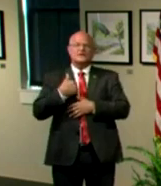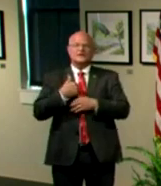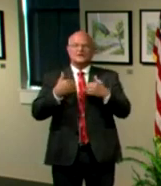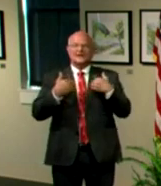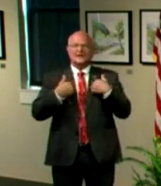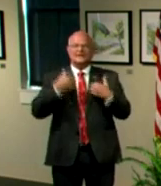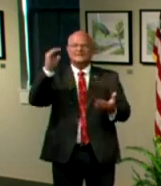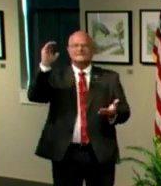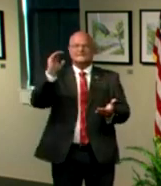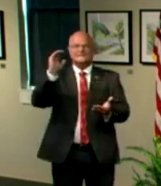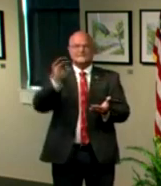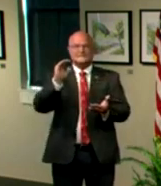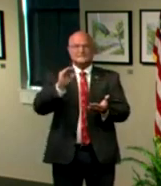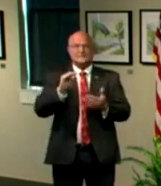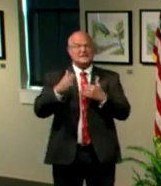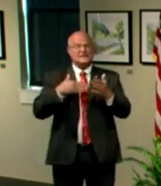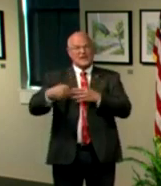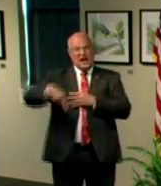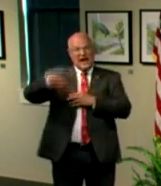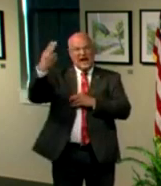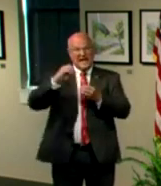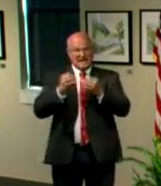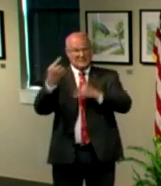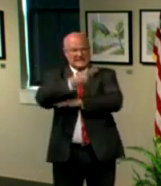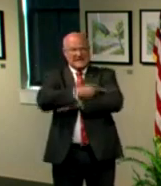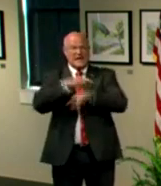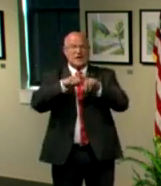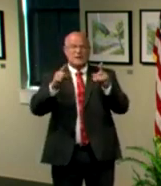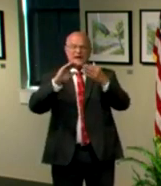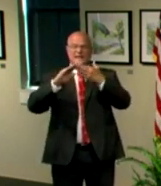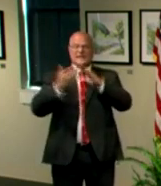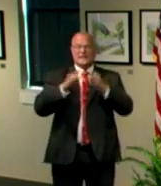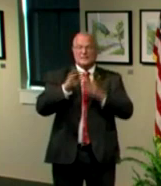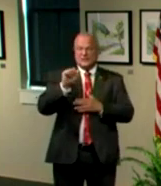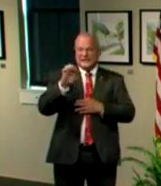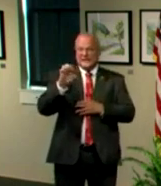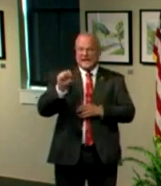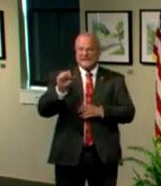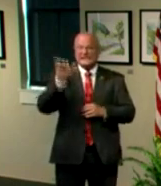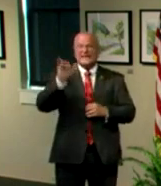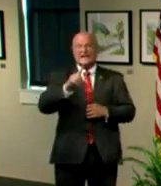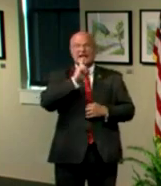STATEWIDE NUMBER OF NEW COVID CASES. YOU HAVE THE HEIGHT OVER 700.